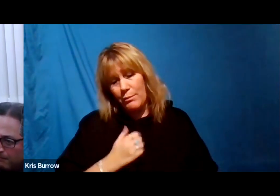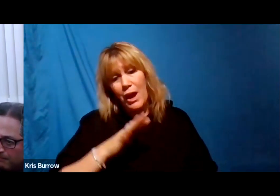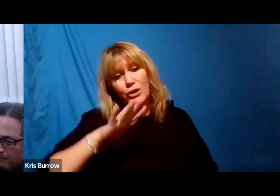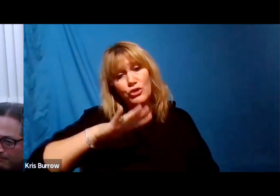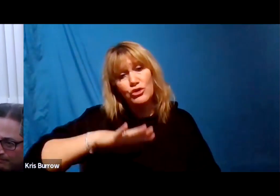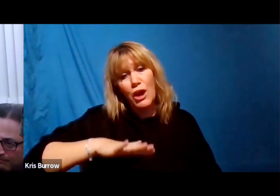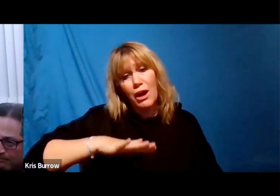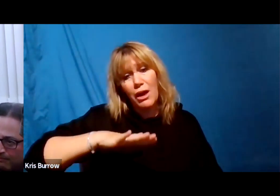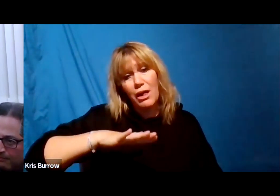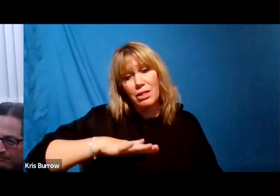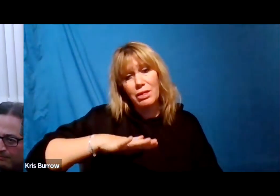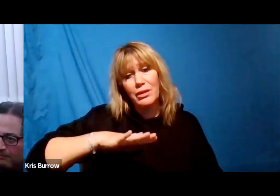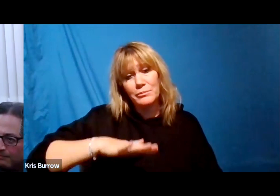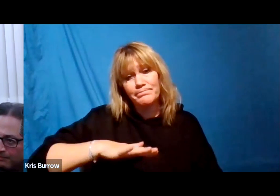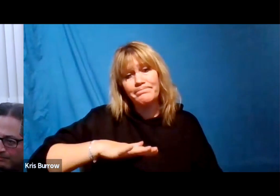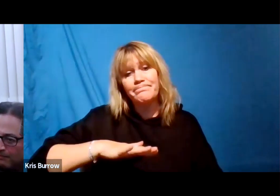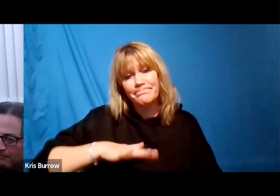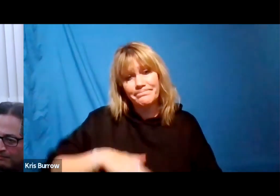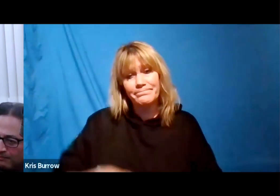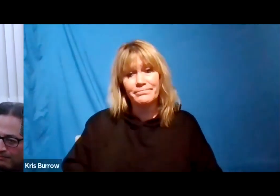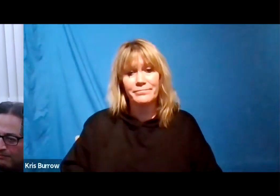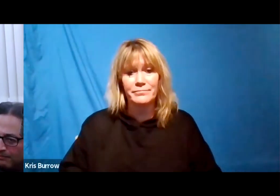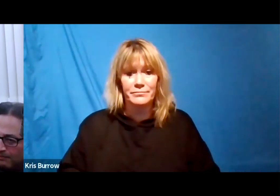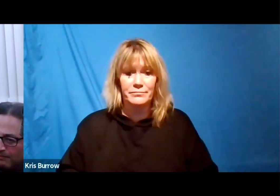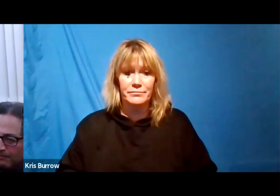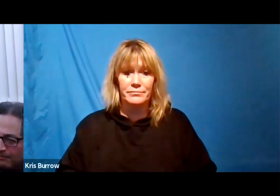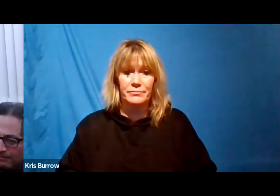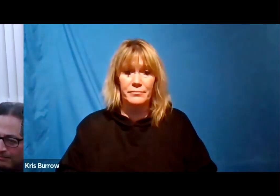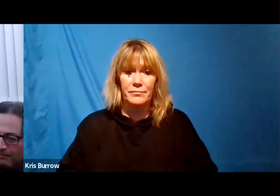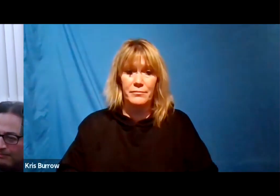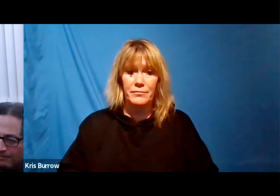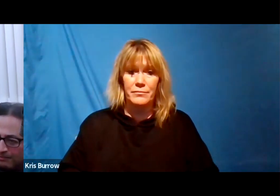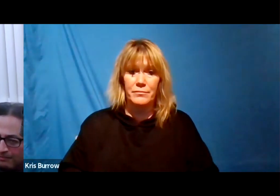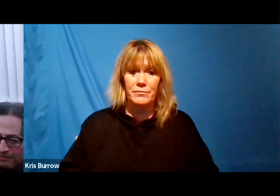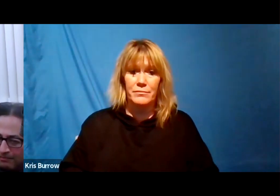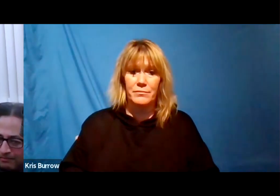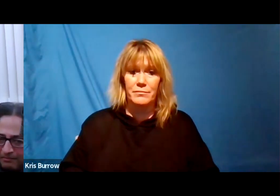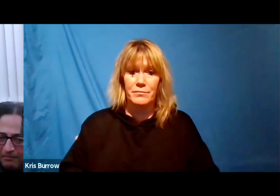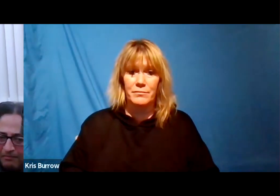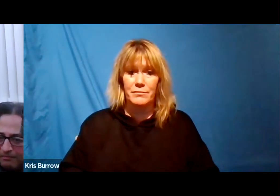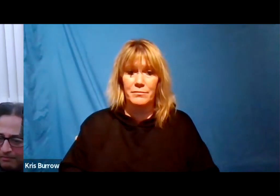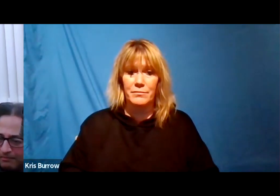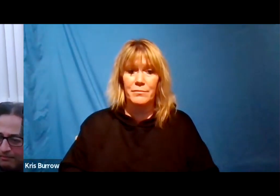There is at least one photo.